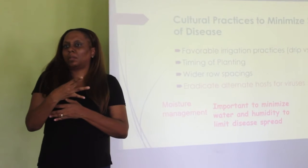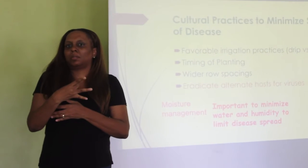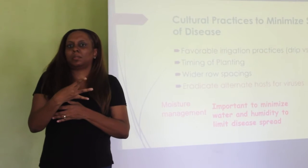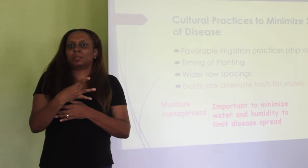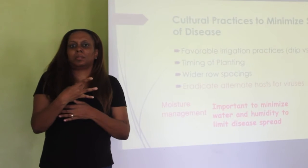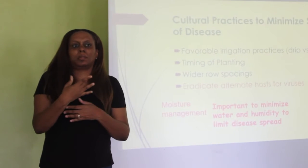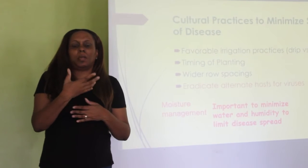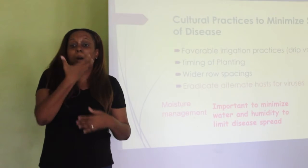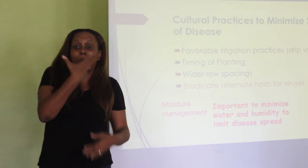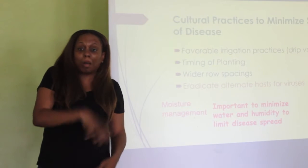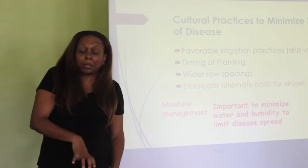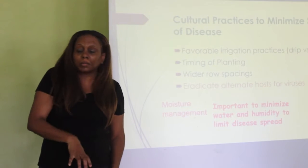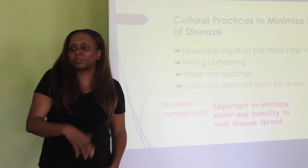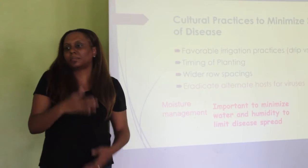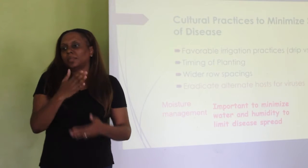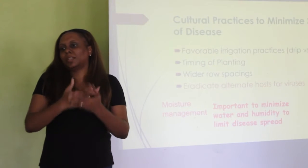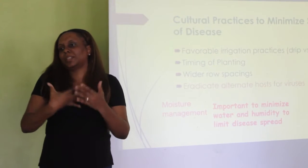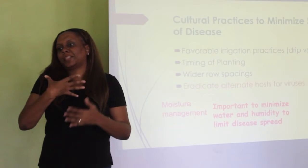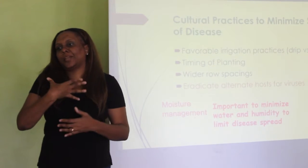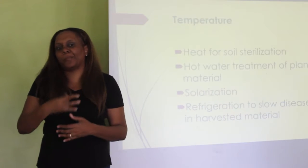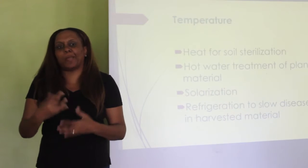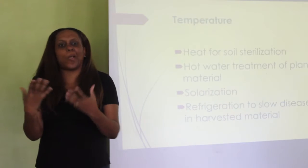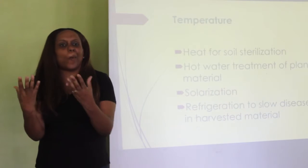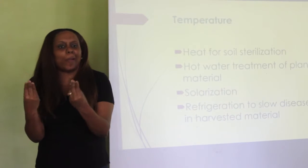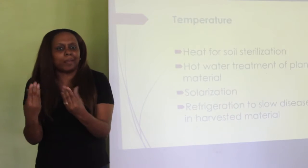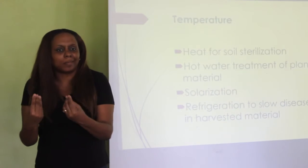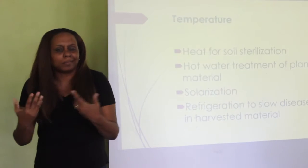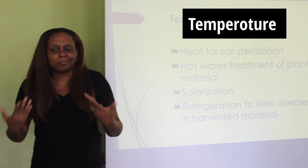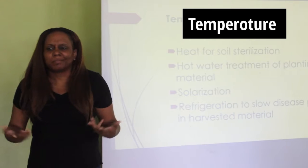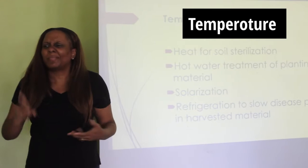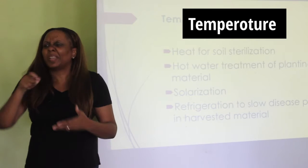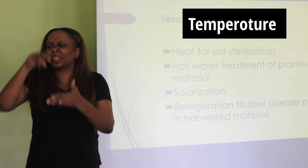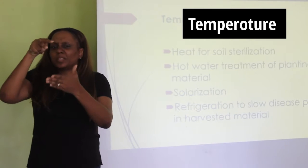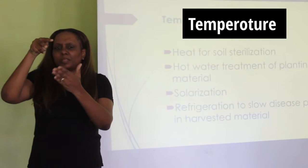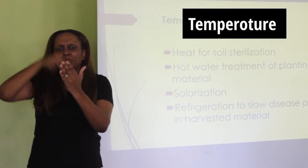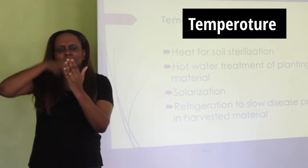you have to study um what priorities we are going to use read upon them as you go into your catalogs